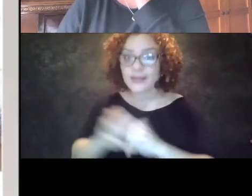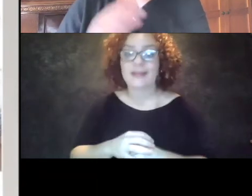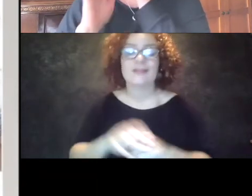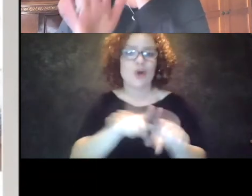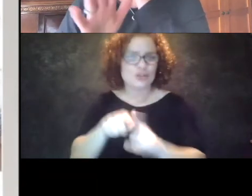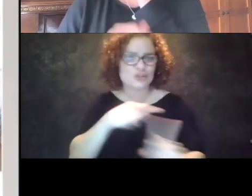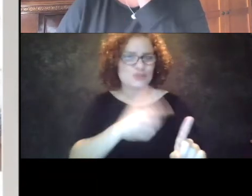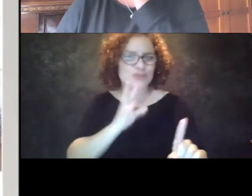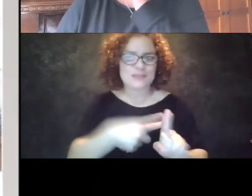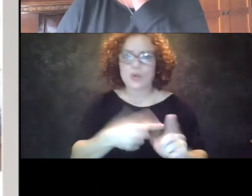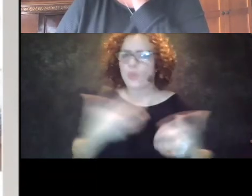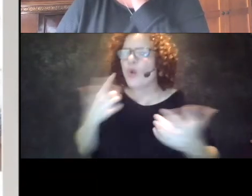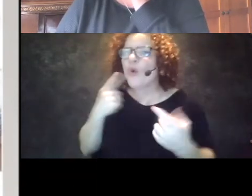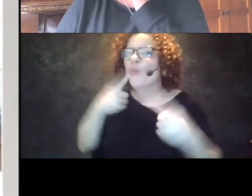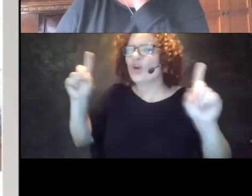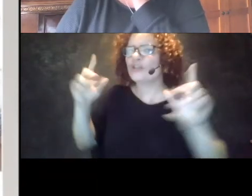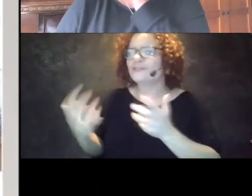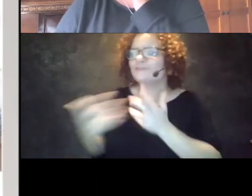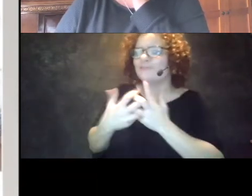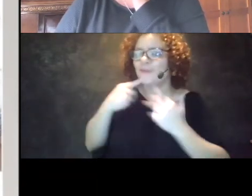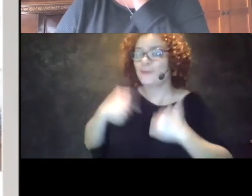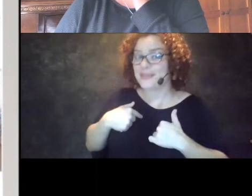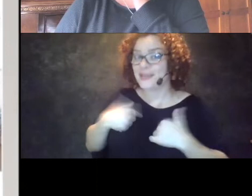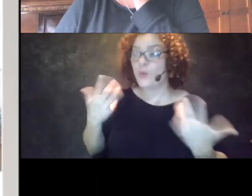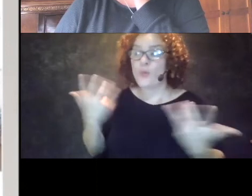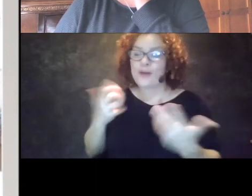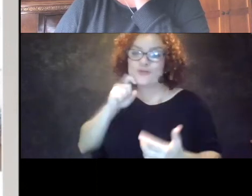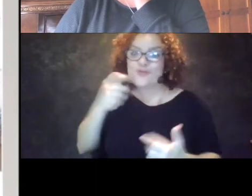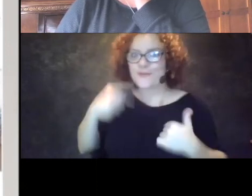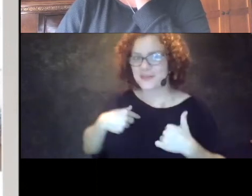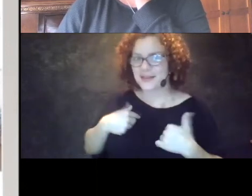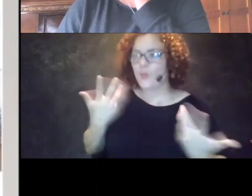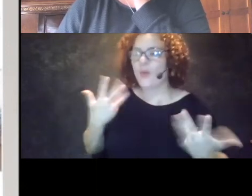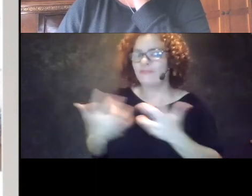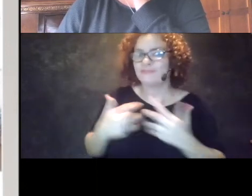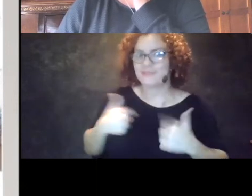this would be helpful for adults, or you know, for children. And then talk about ways to